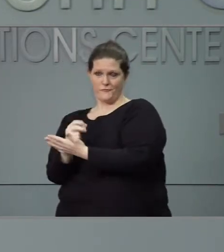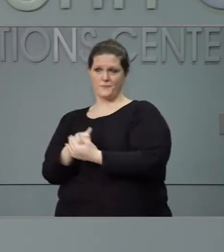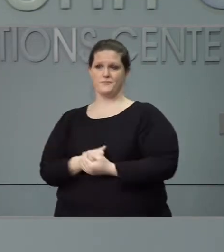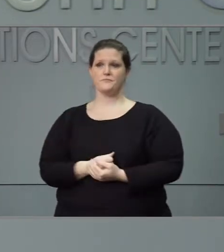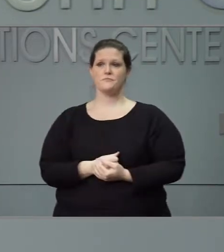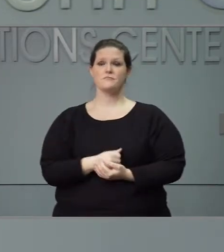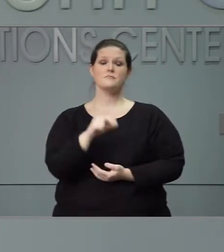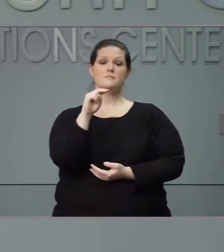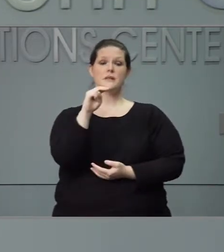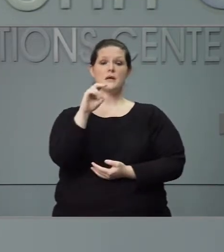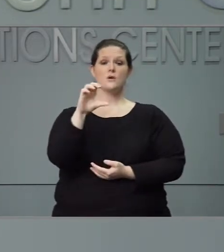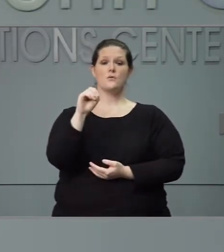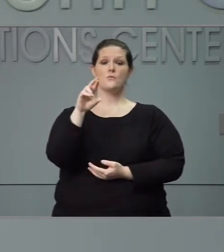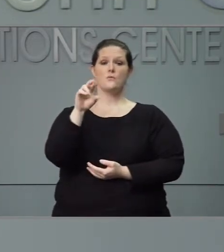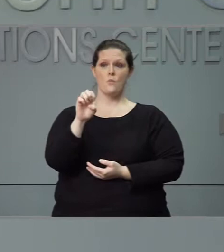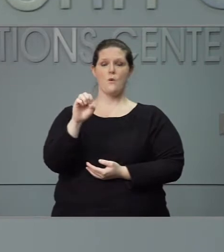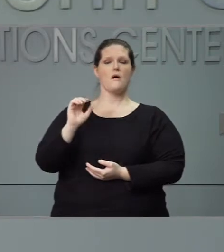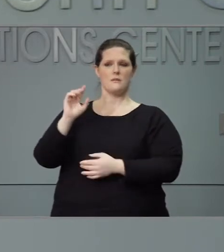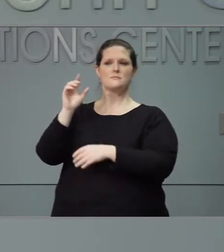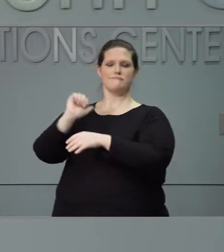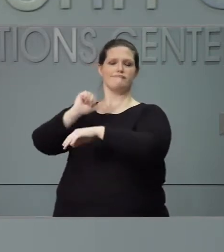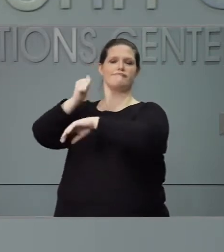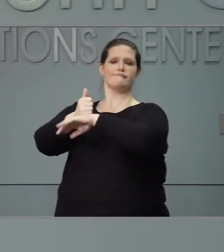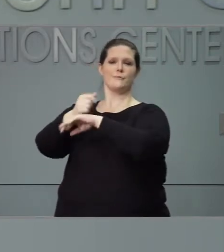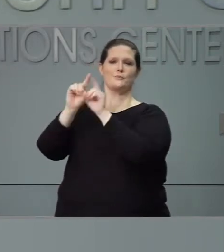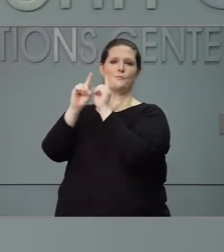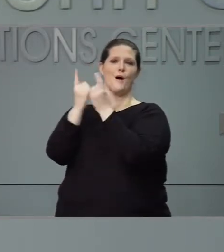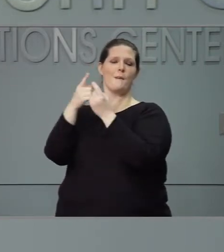EL DÍA DE HOY, NUESTRO MUNDO ES DIFERENTE, ESTE DEBATE ES